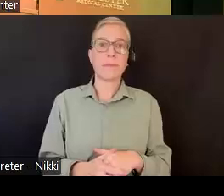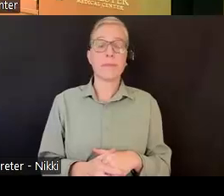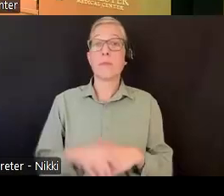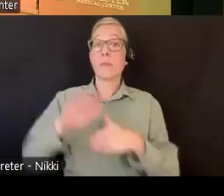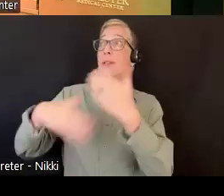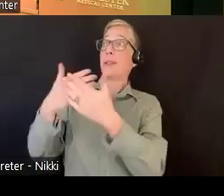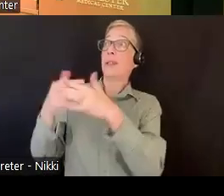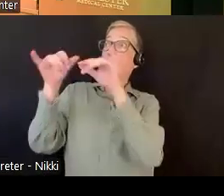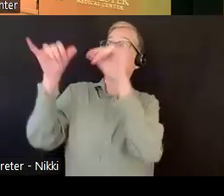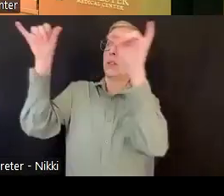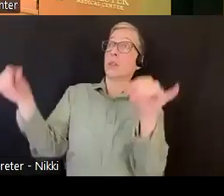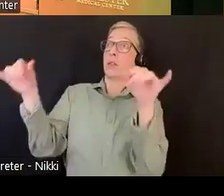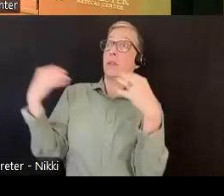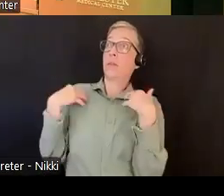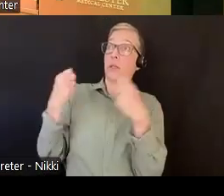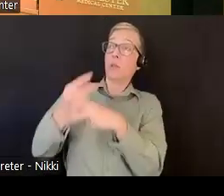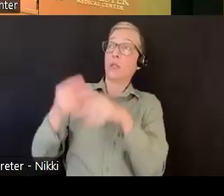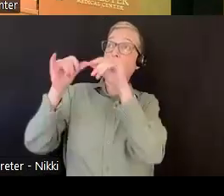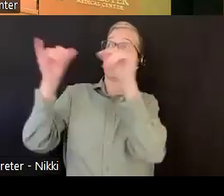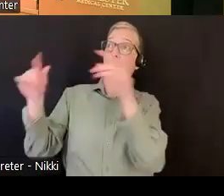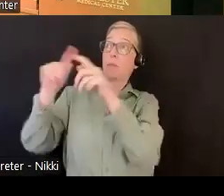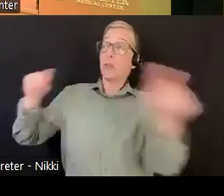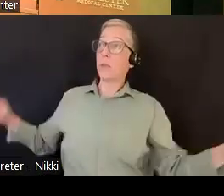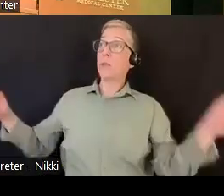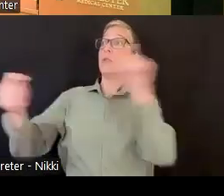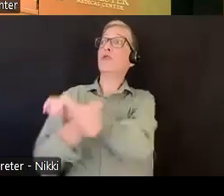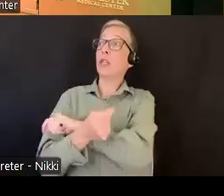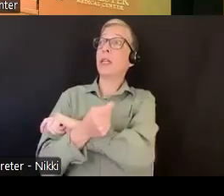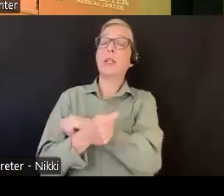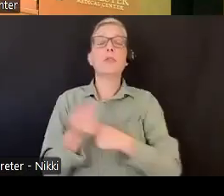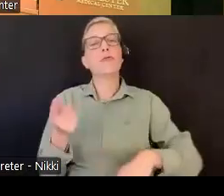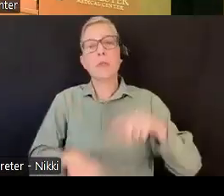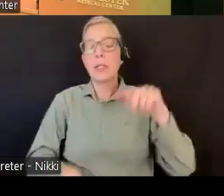but you start to integrate these ideas and then spread it out. Dr. Bonds is actually a family